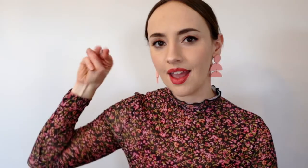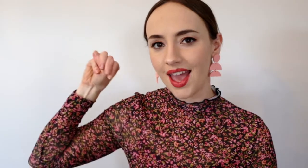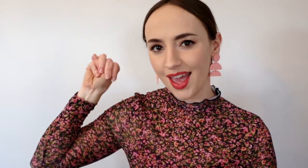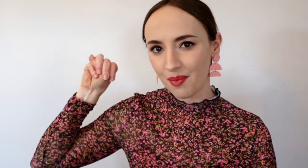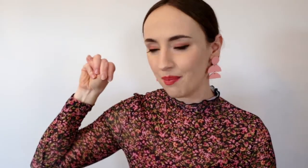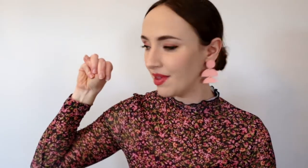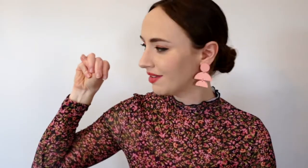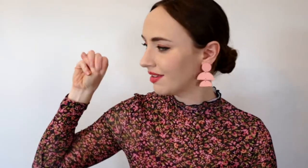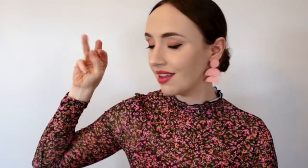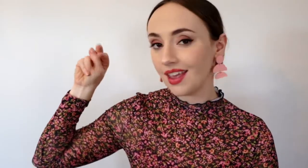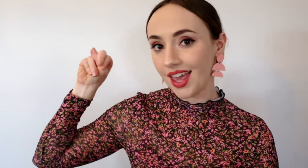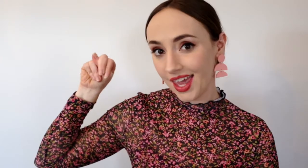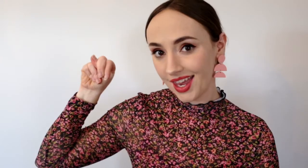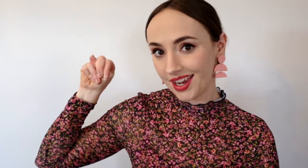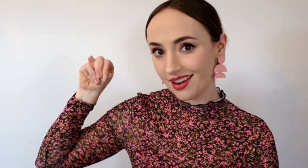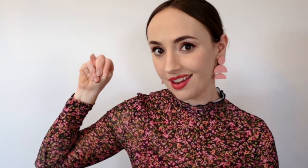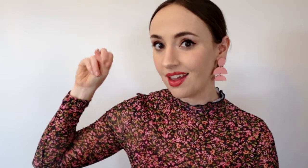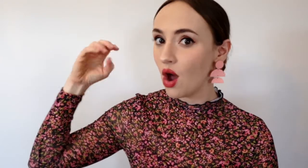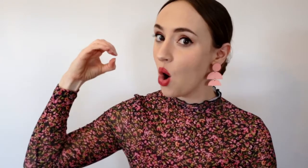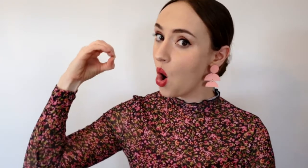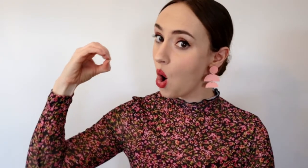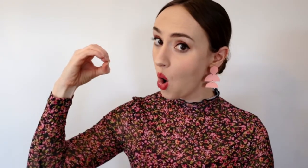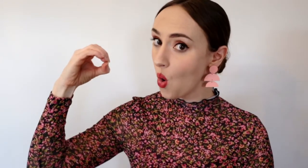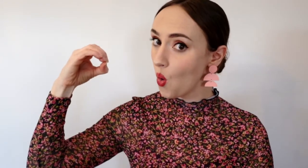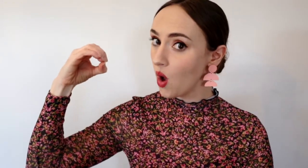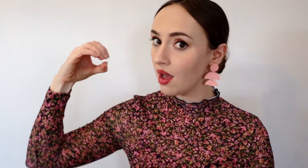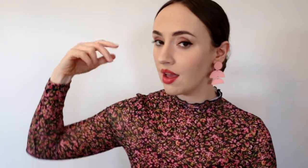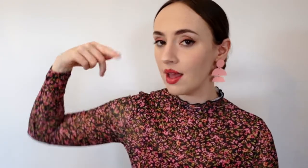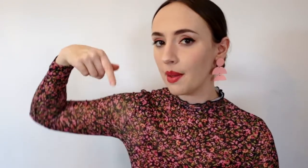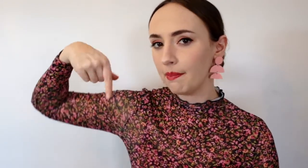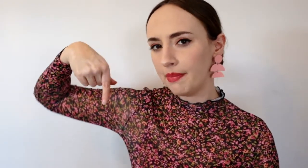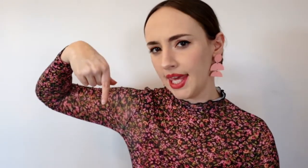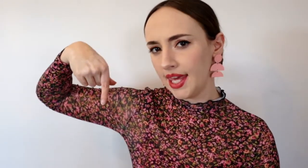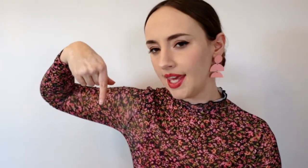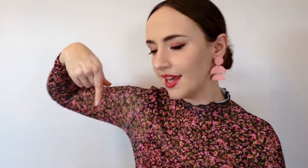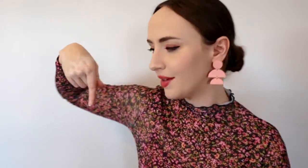M N O P